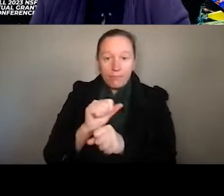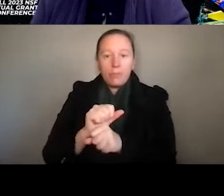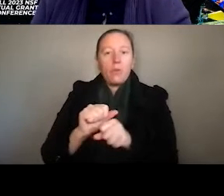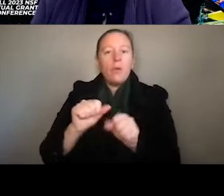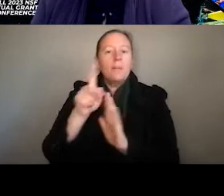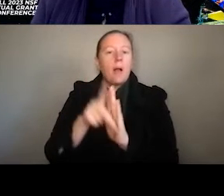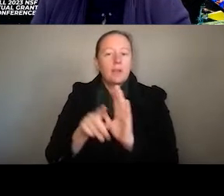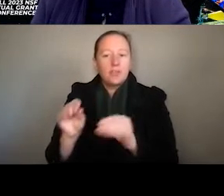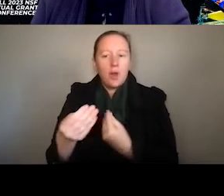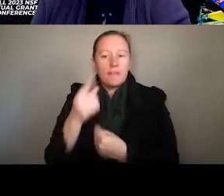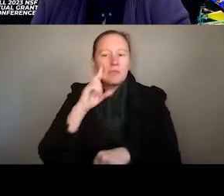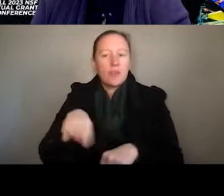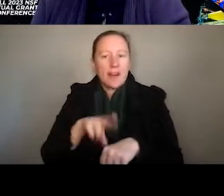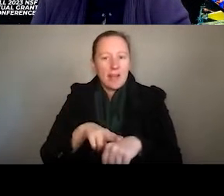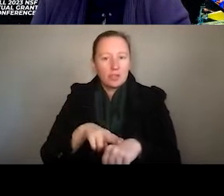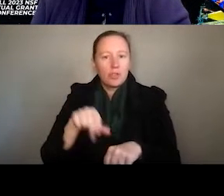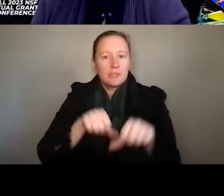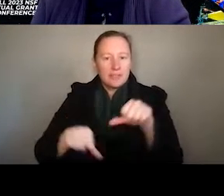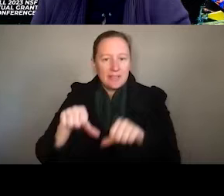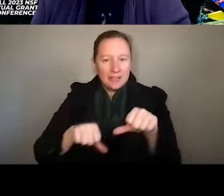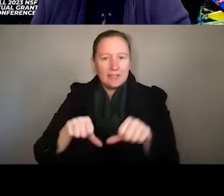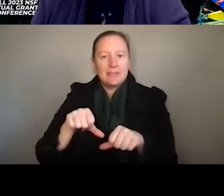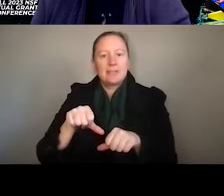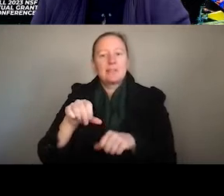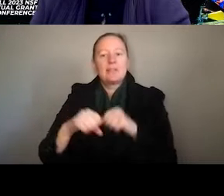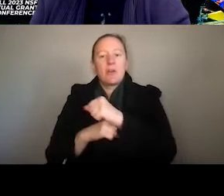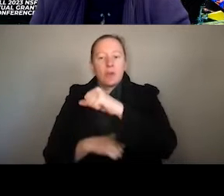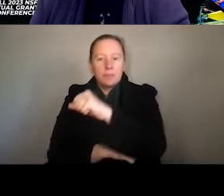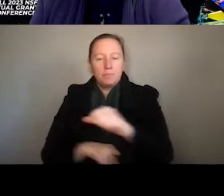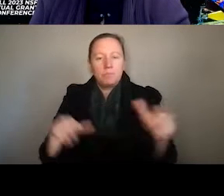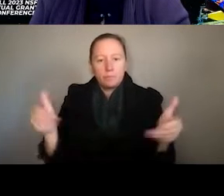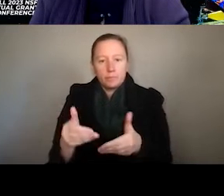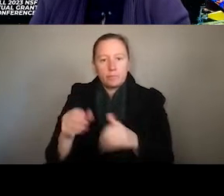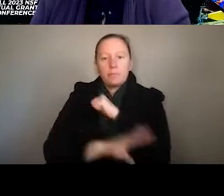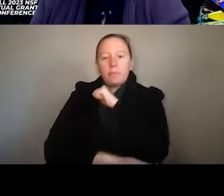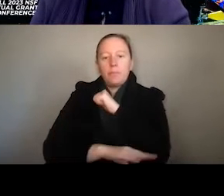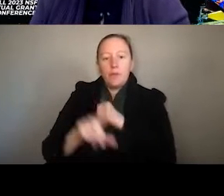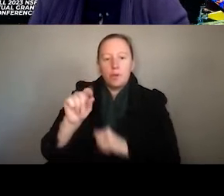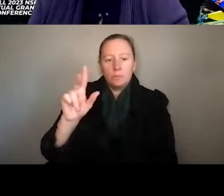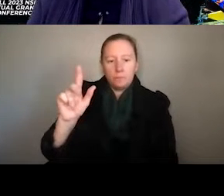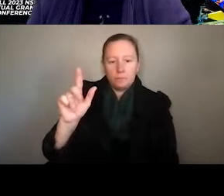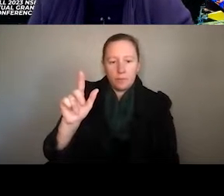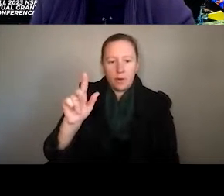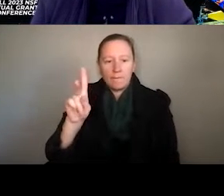and I work in the policy office at the National Science Foundation. It is my pleasure to welcome you today to